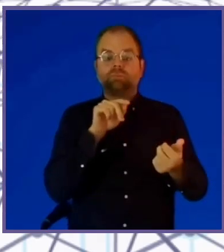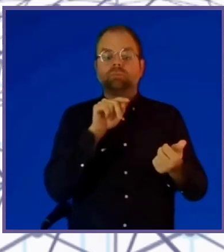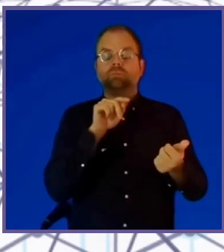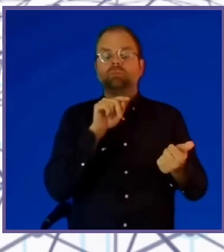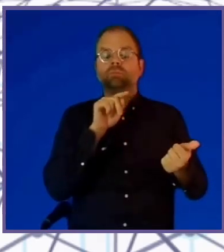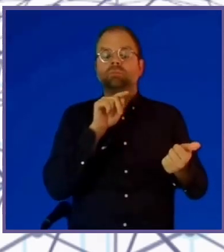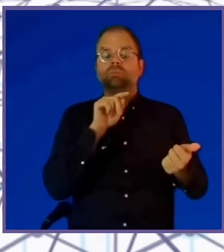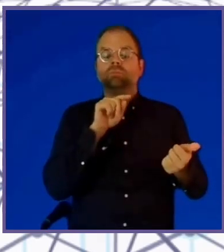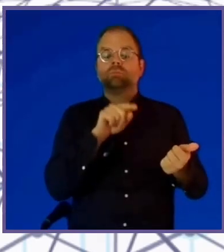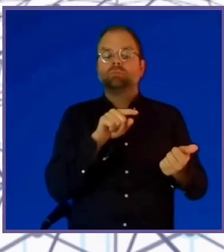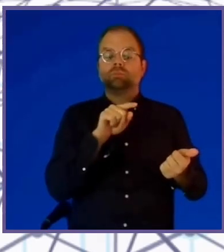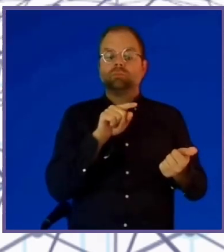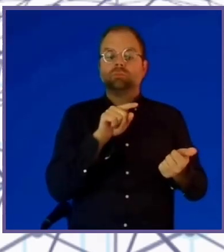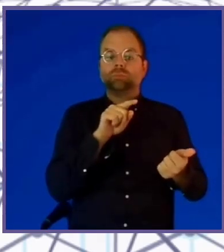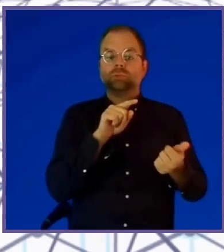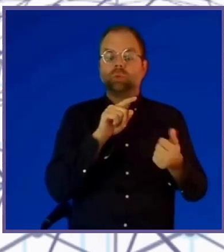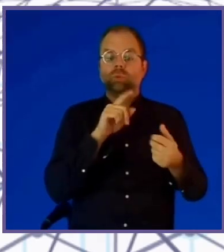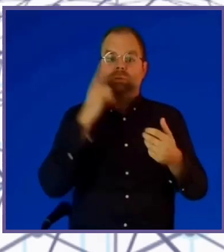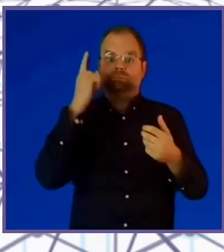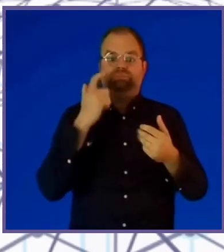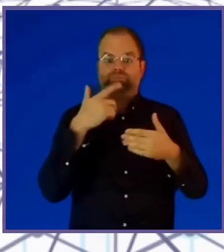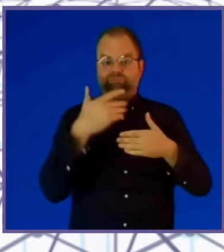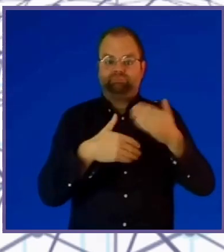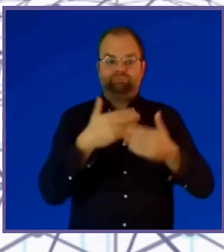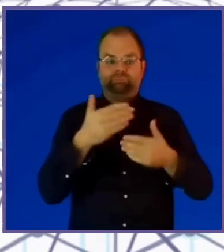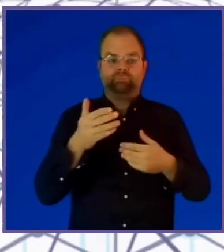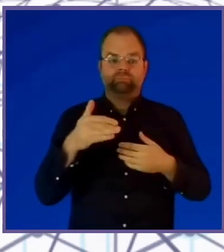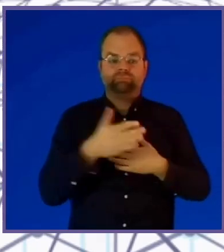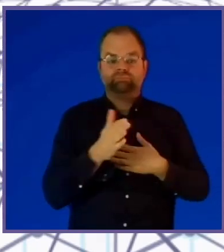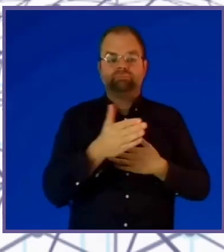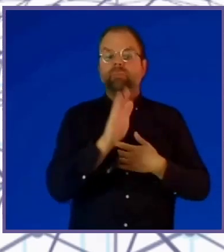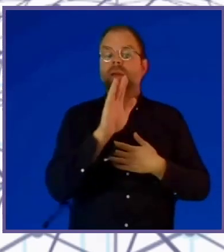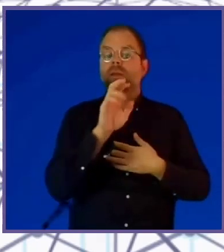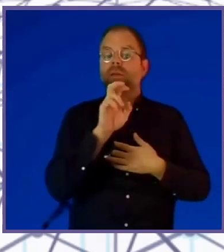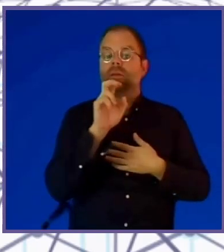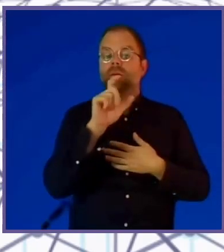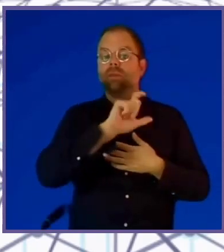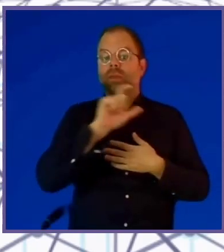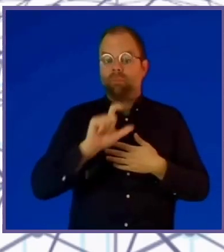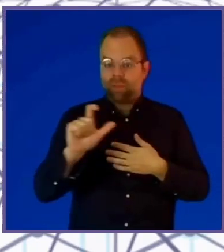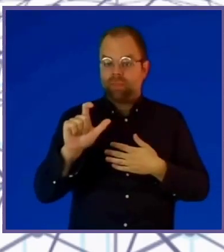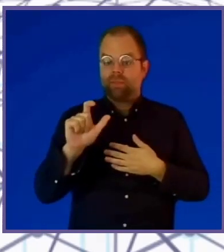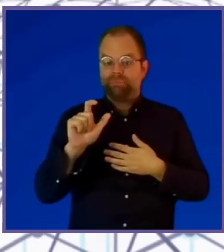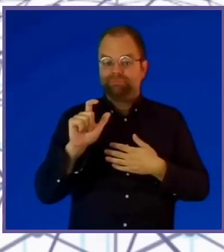the neighbouring countries in Bhutan and Bangladesh. We trained young engineers,